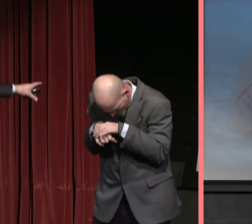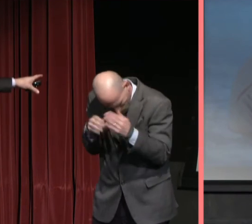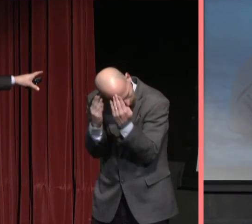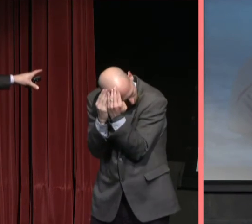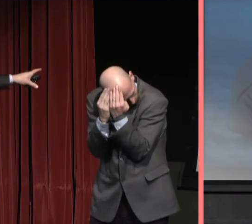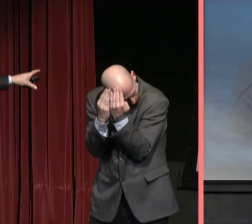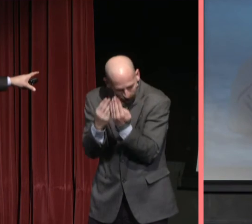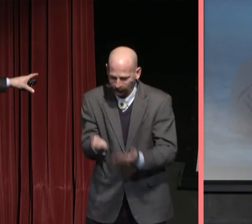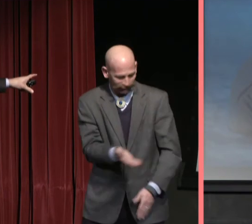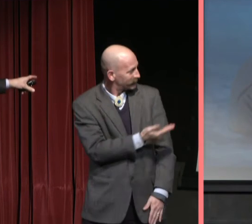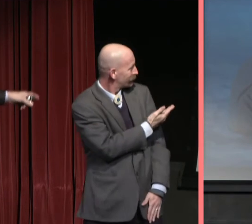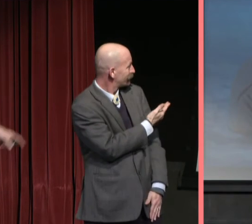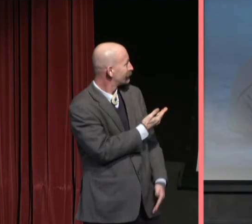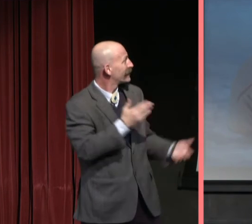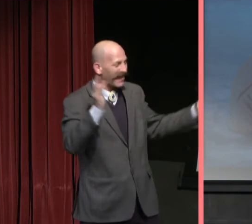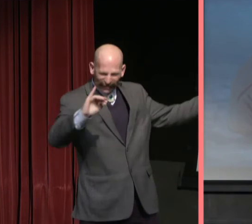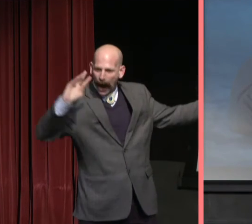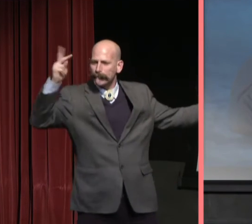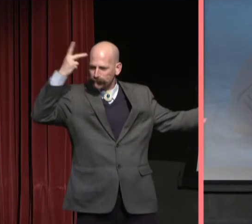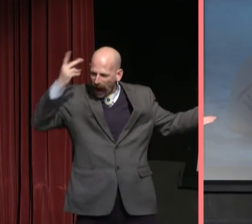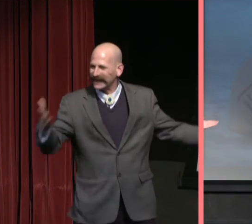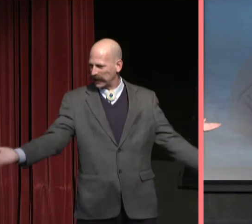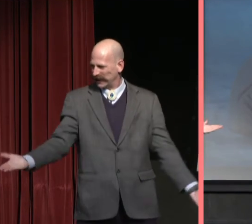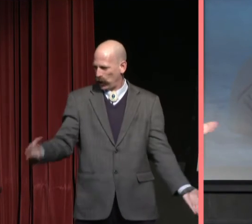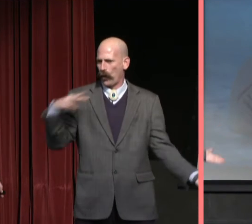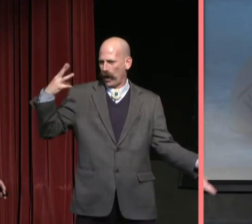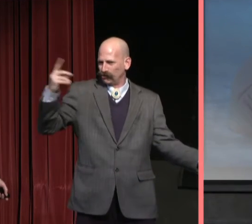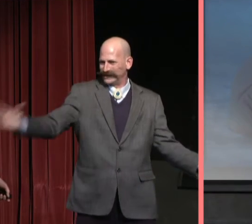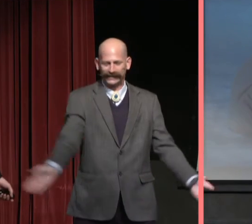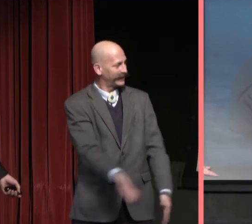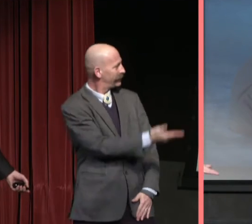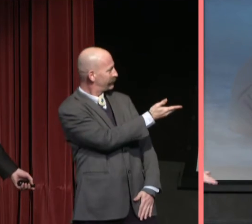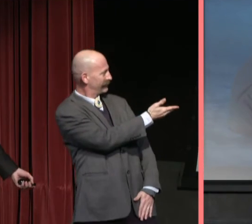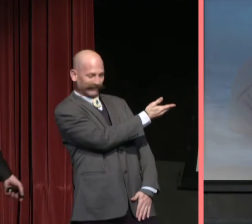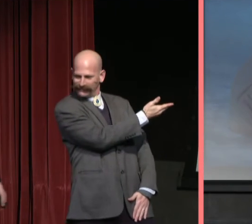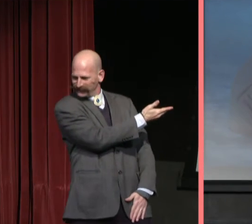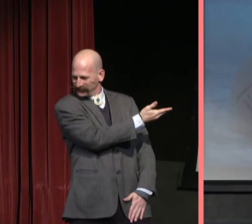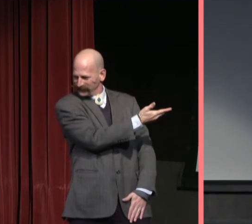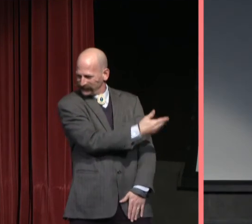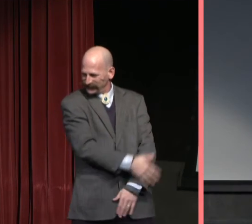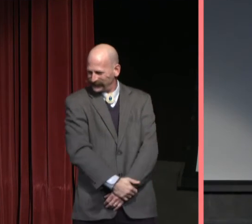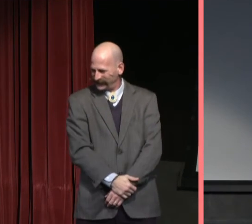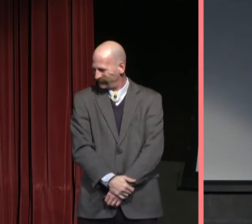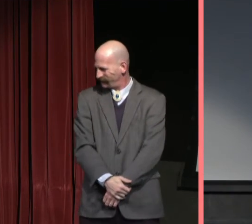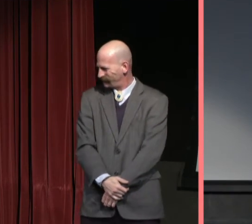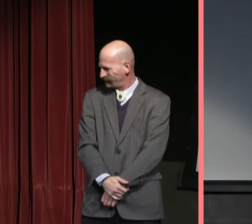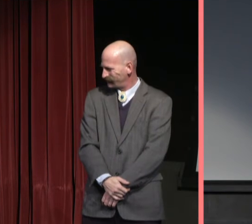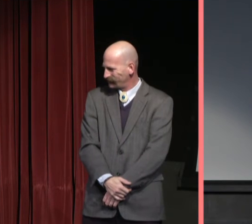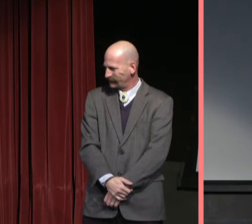Here's your politicians in Washington DC.